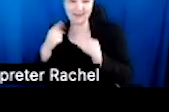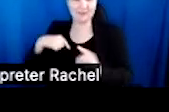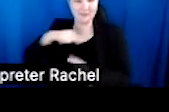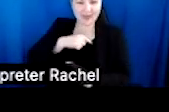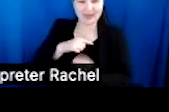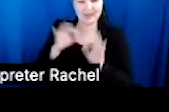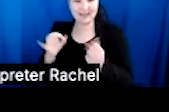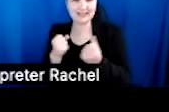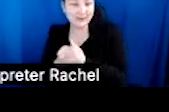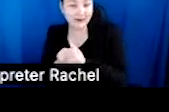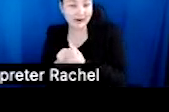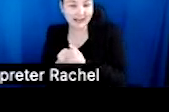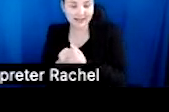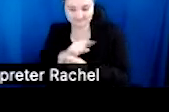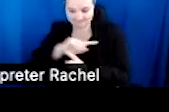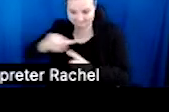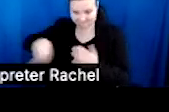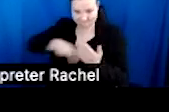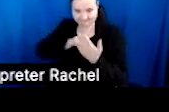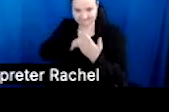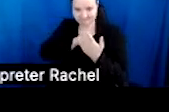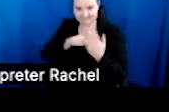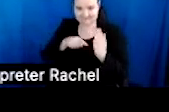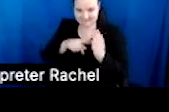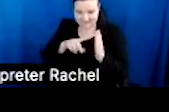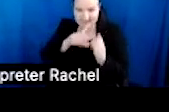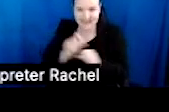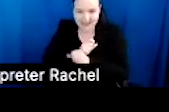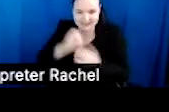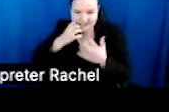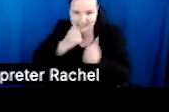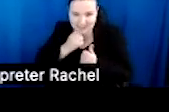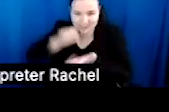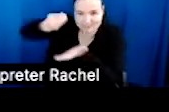capitalist principles of profit and growth rather than any sort of ethics or drive toward justice.